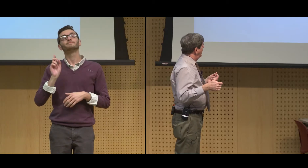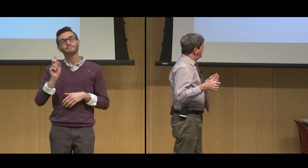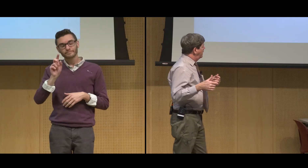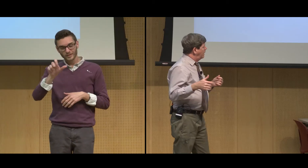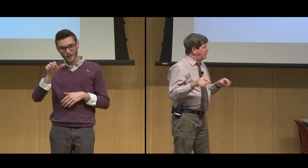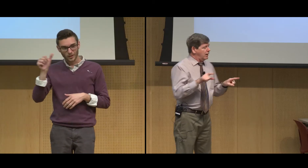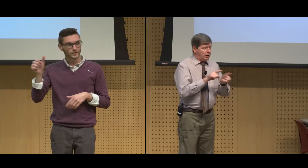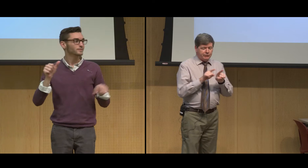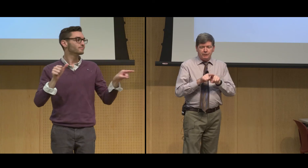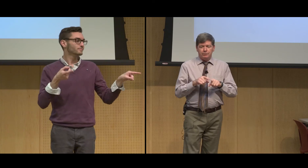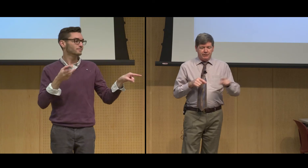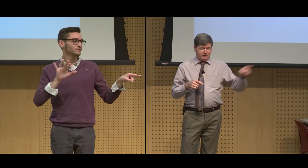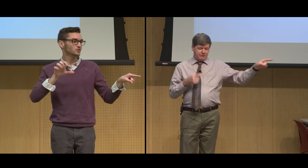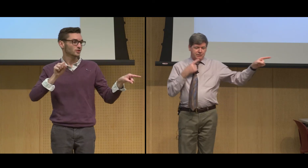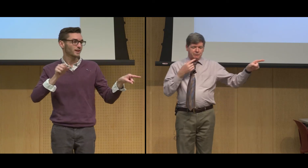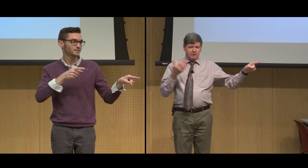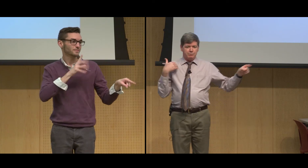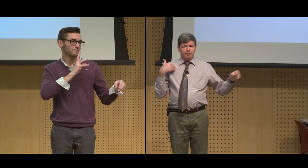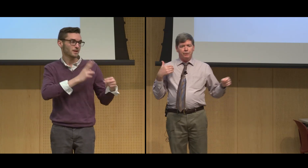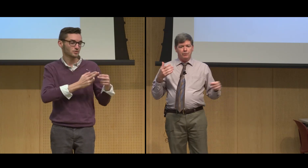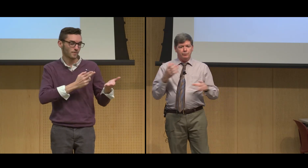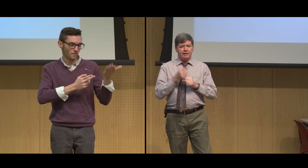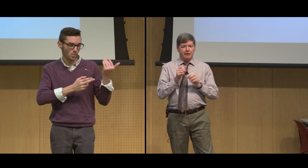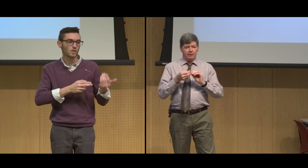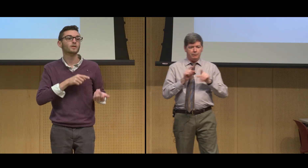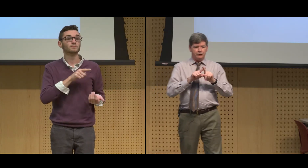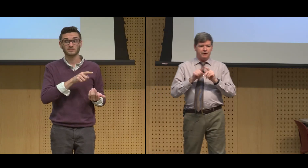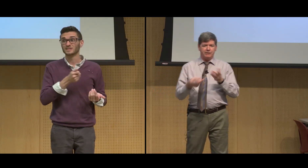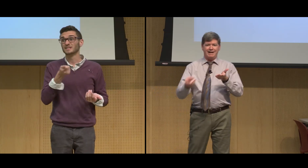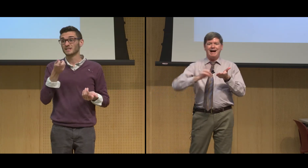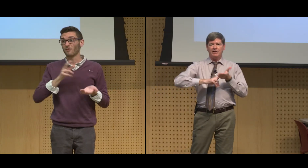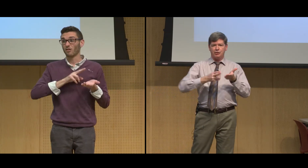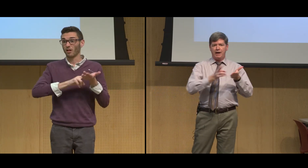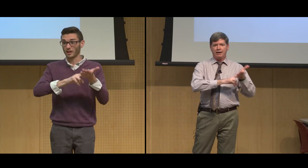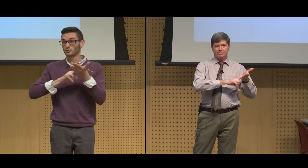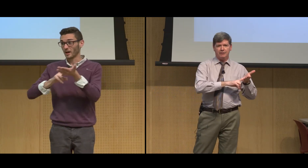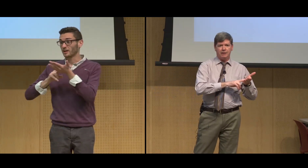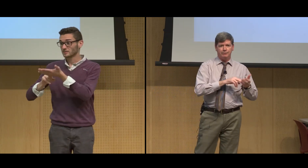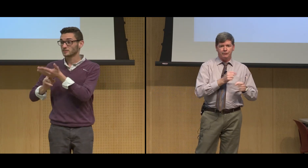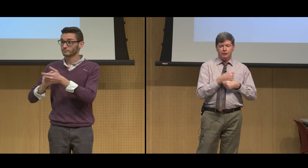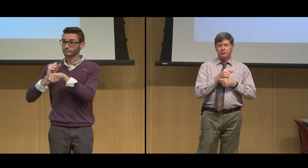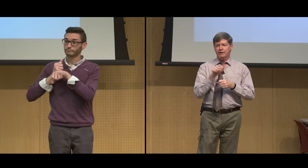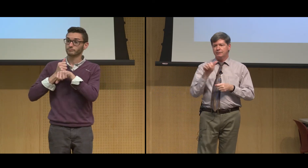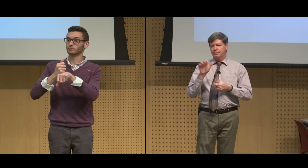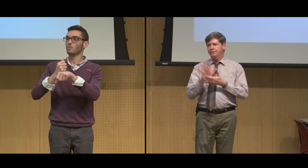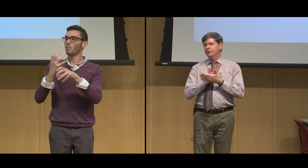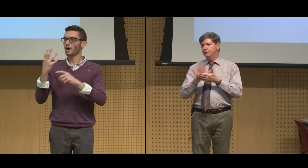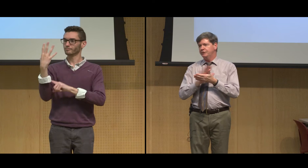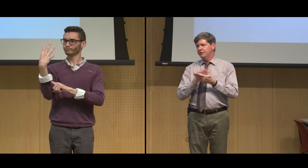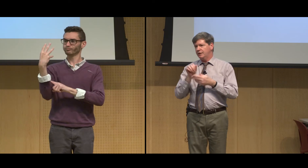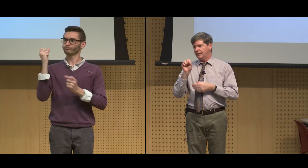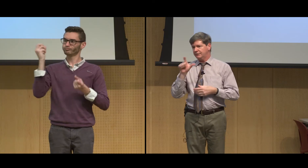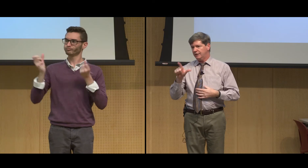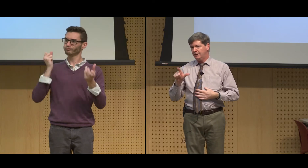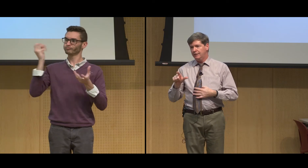Uh, also, as Jess mentioned before, we got a number of different contracts, um, to create films in ASL.